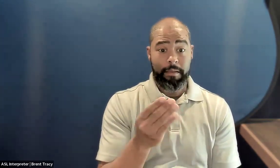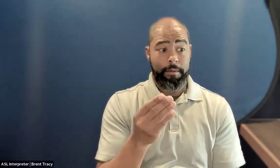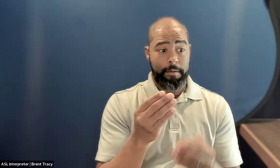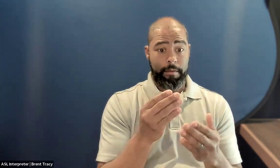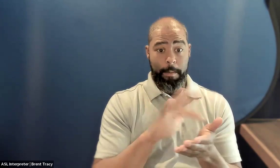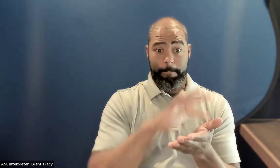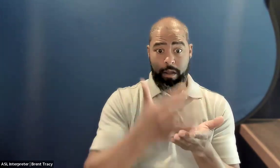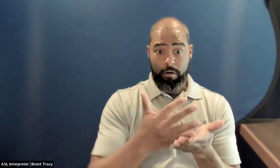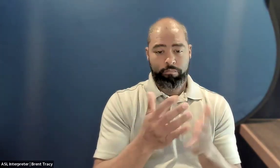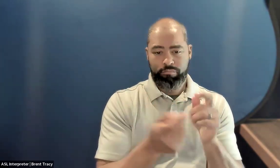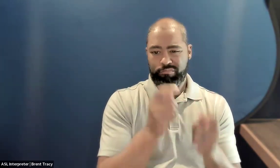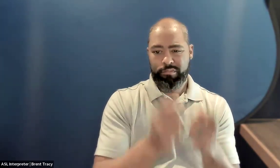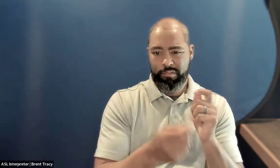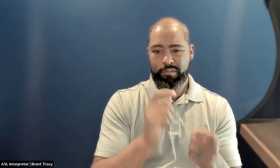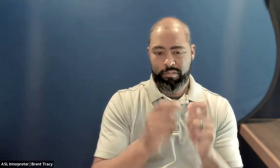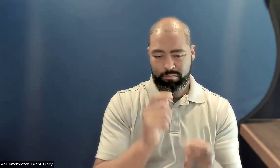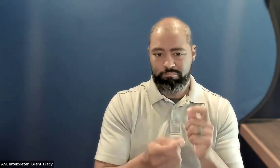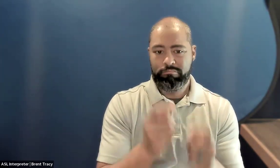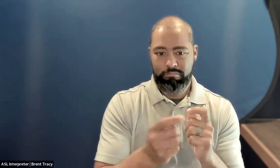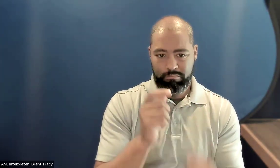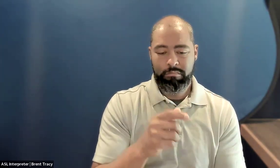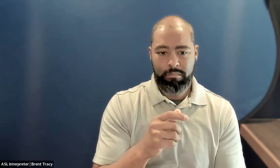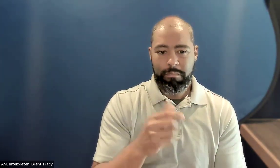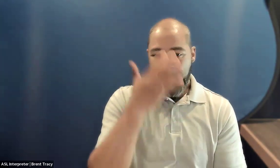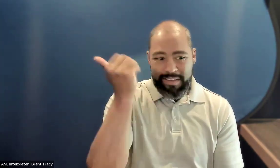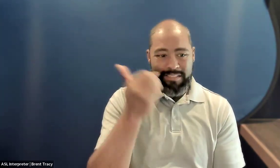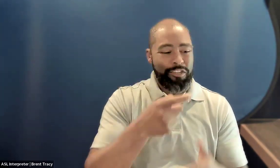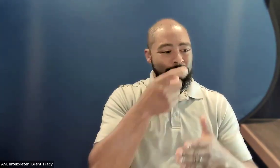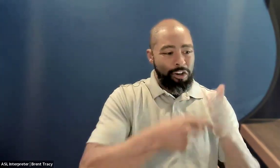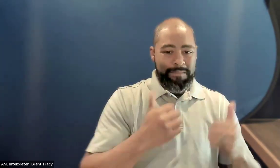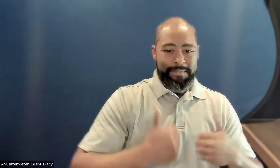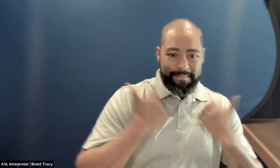So the policy would not indicate a specific dollar value, but